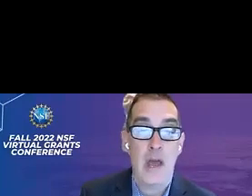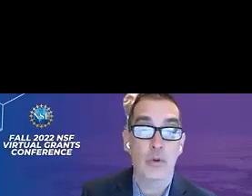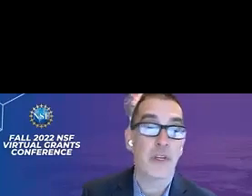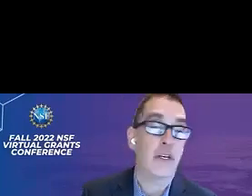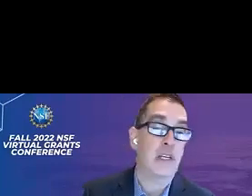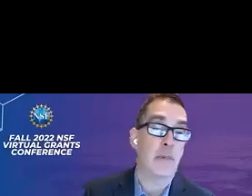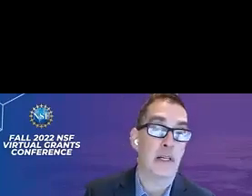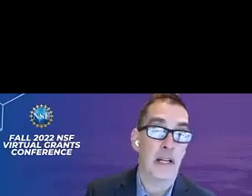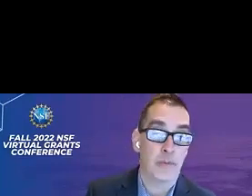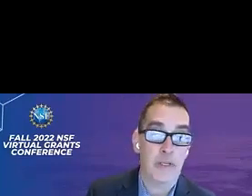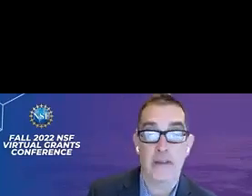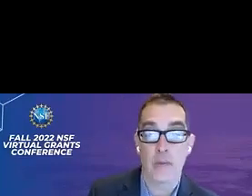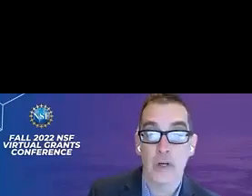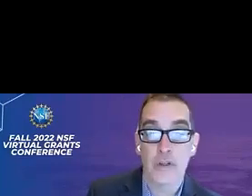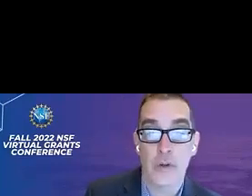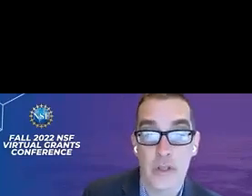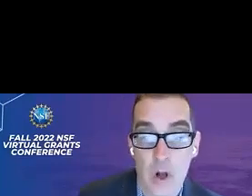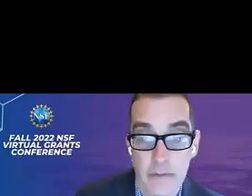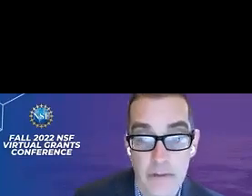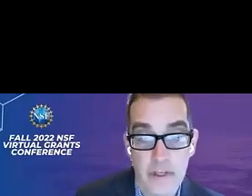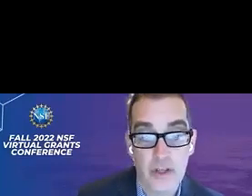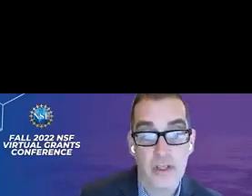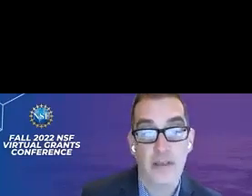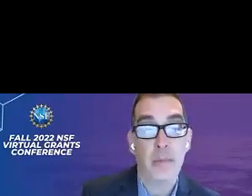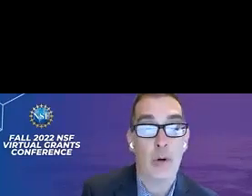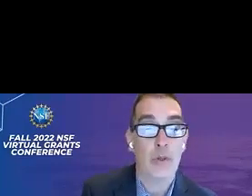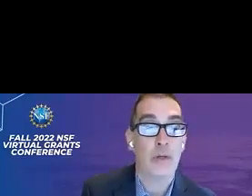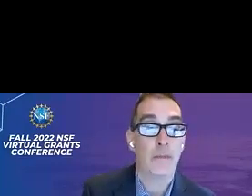And we'll send an email announcement to everyone as soon as all of the sessions have been posted.